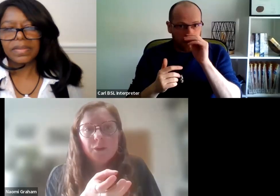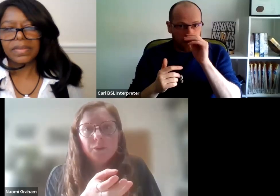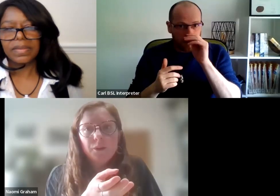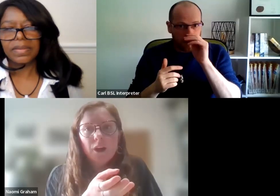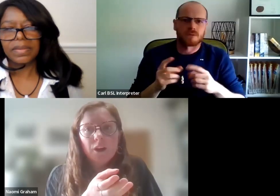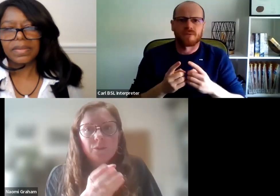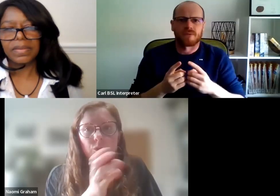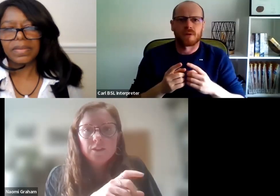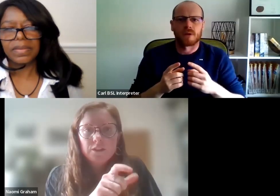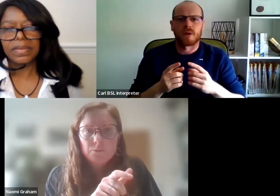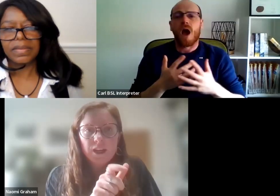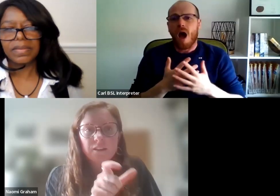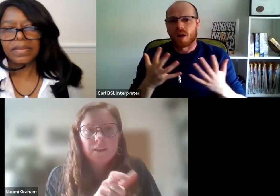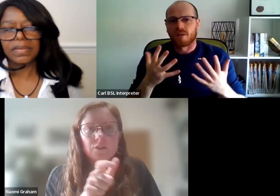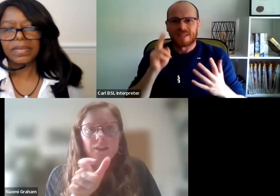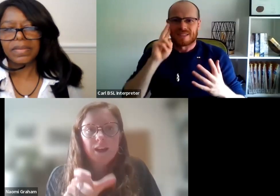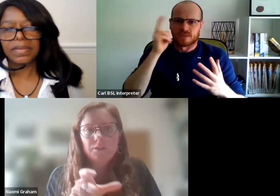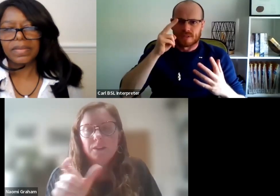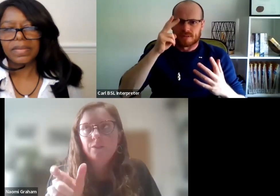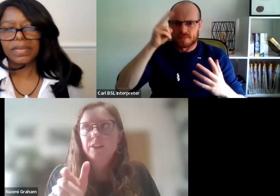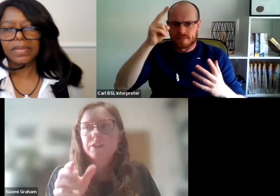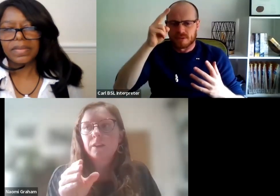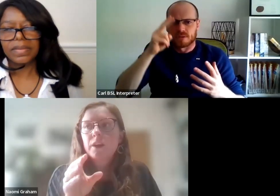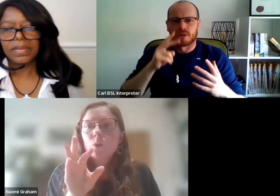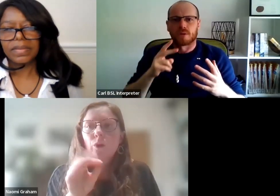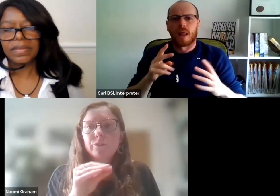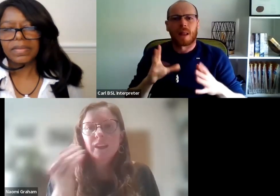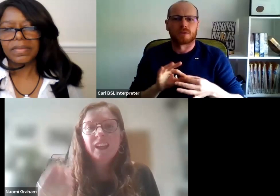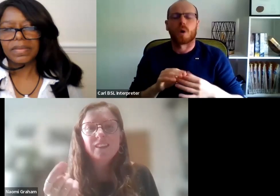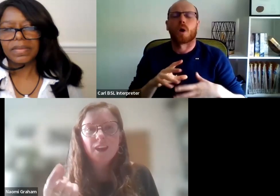so I've also done some training in sensory attachment intervention. One of the key